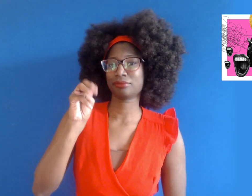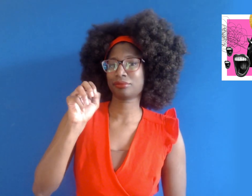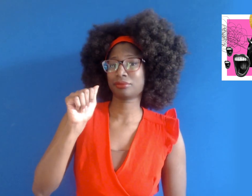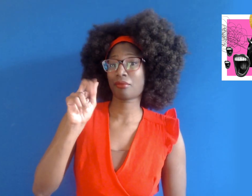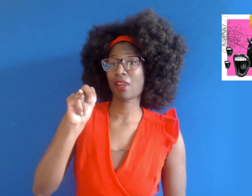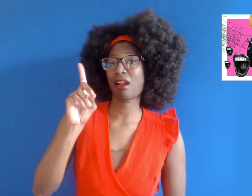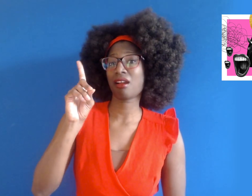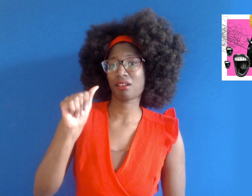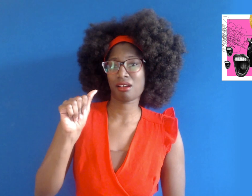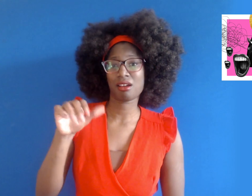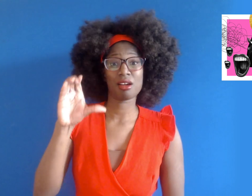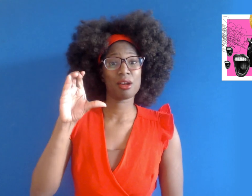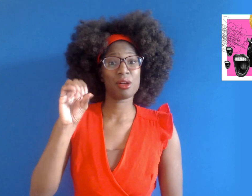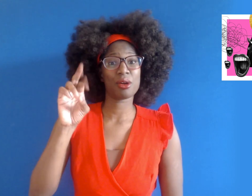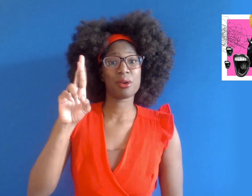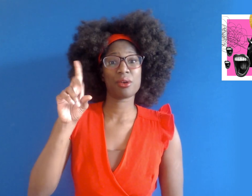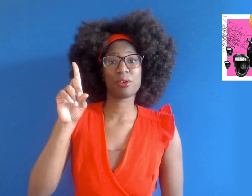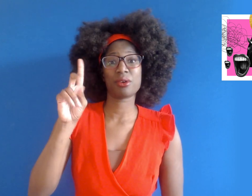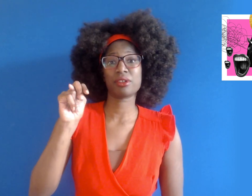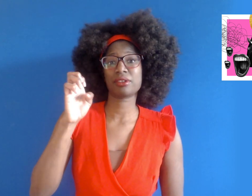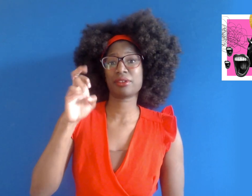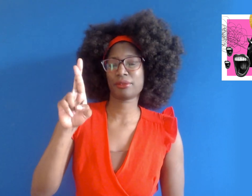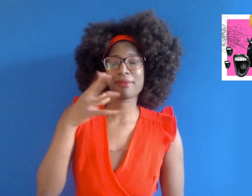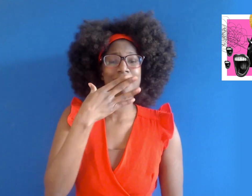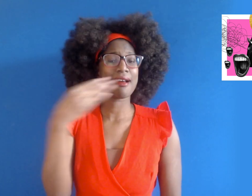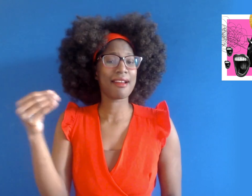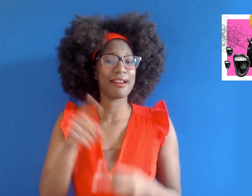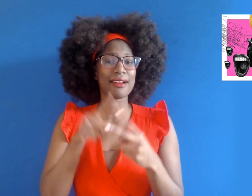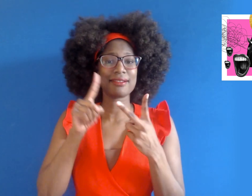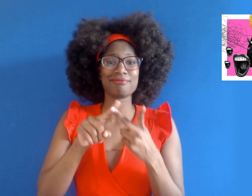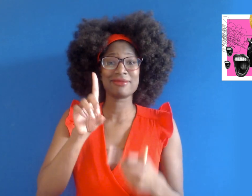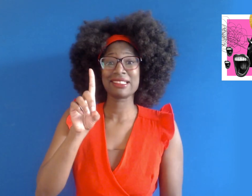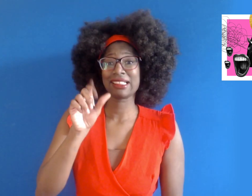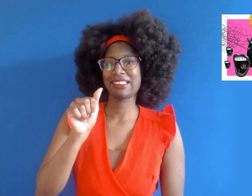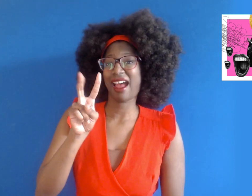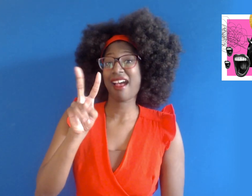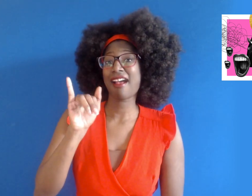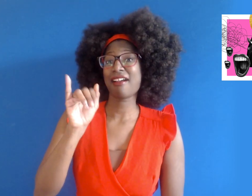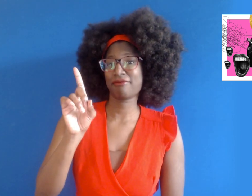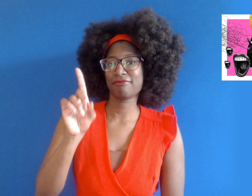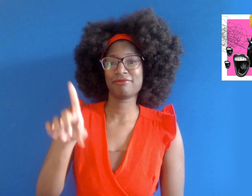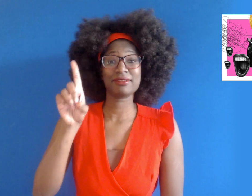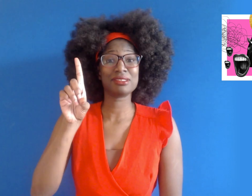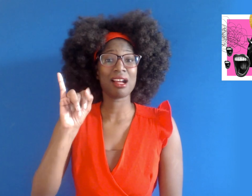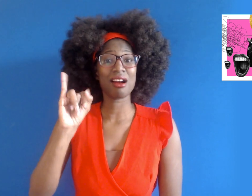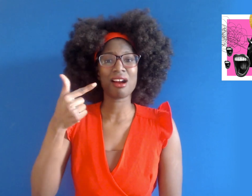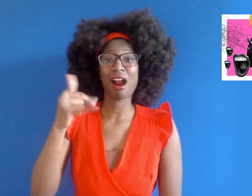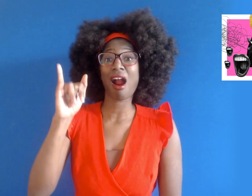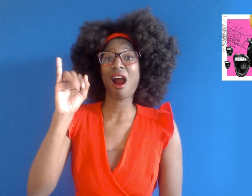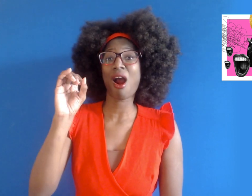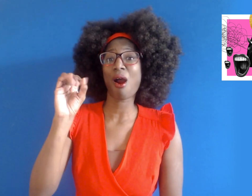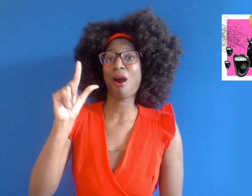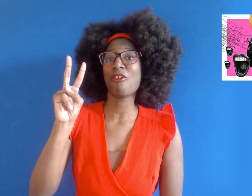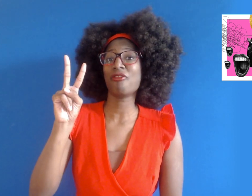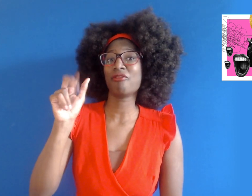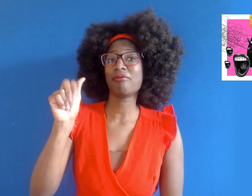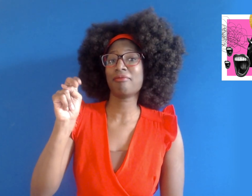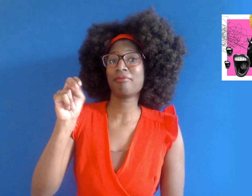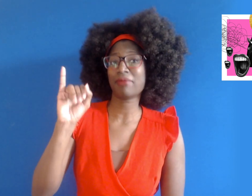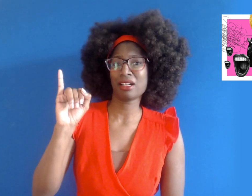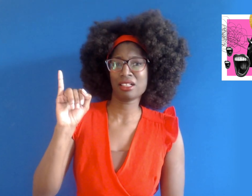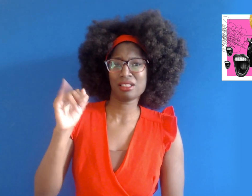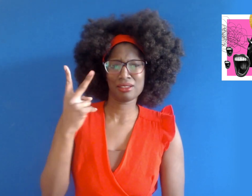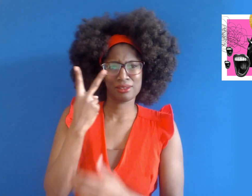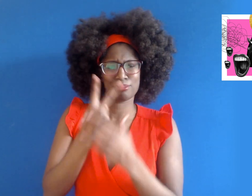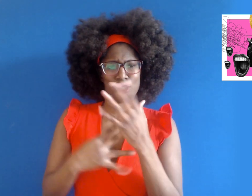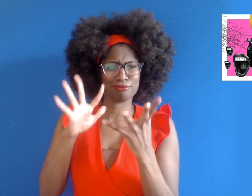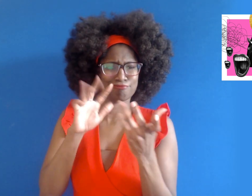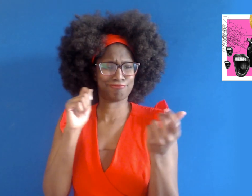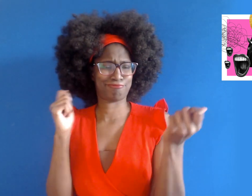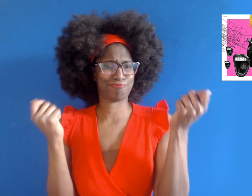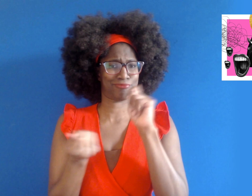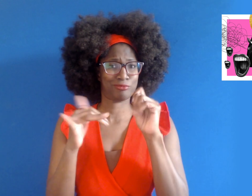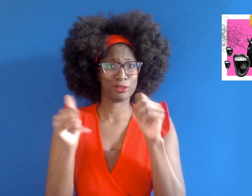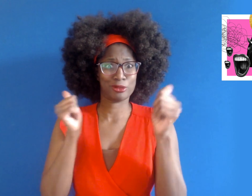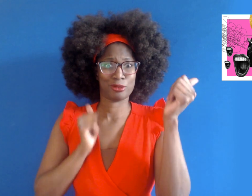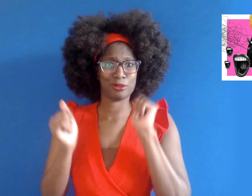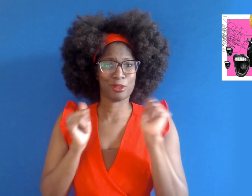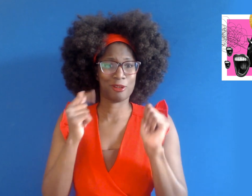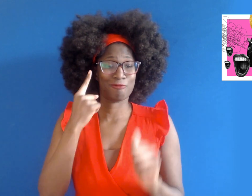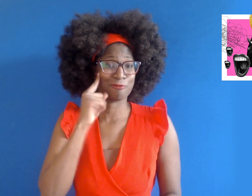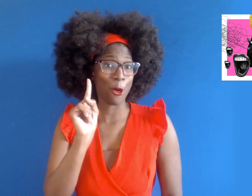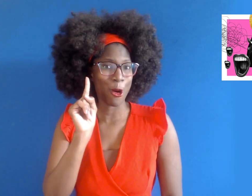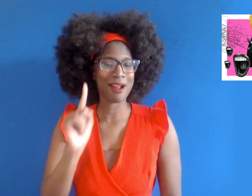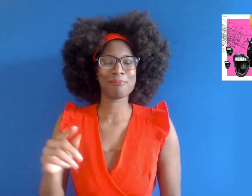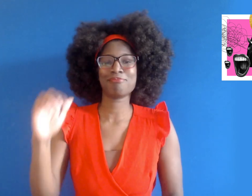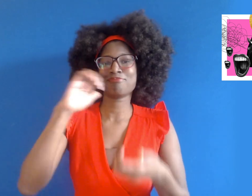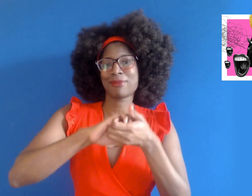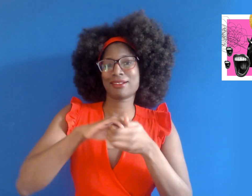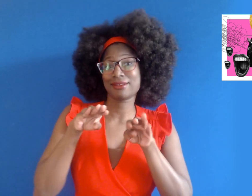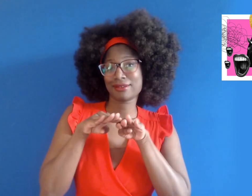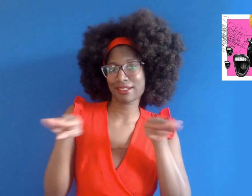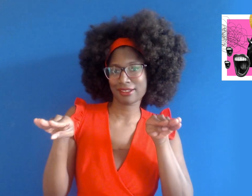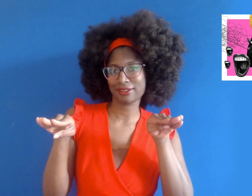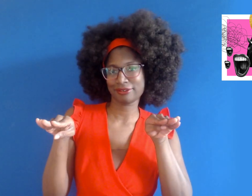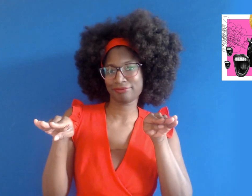Amanda Cordner and David di Giovanni reimagine their hit show for the Buddies stage.